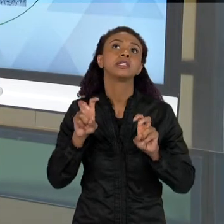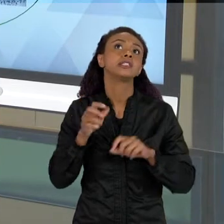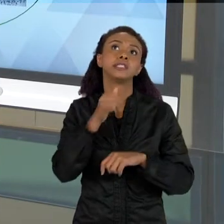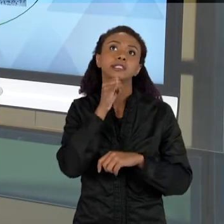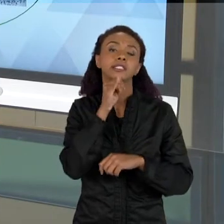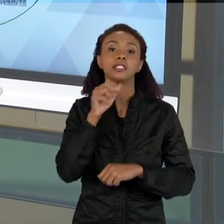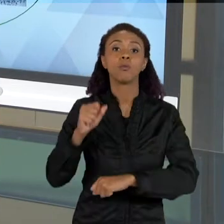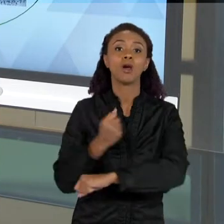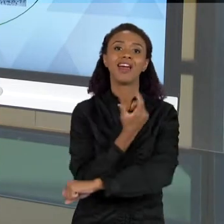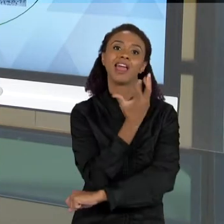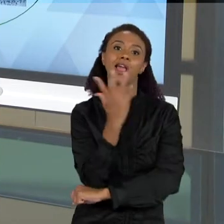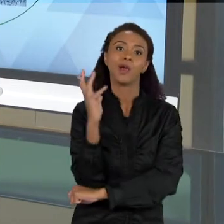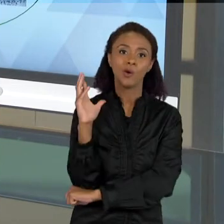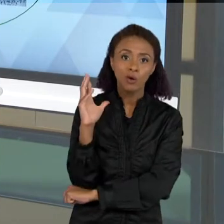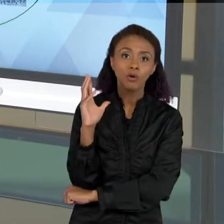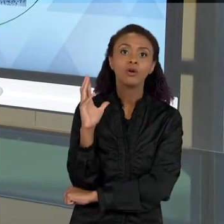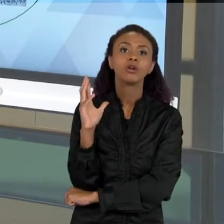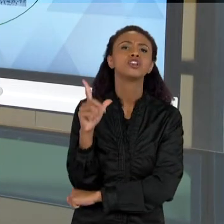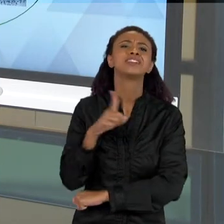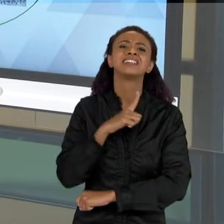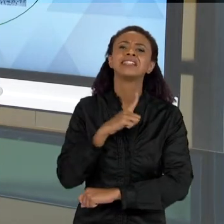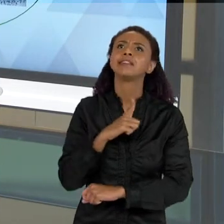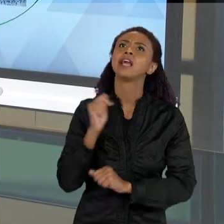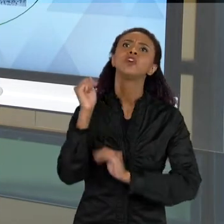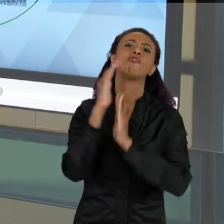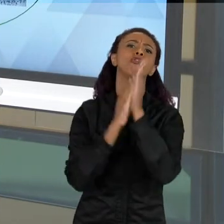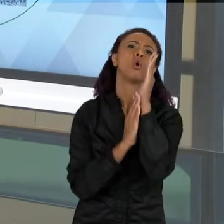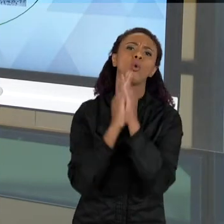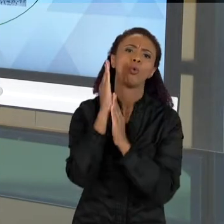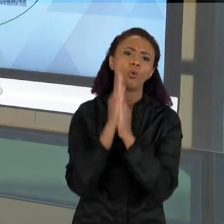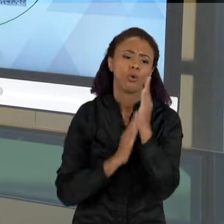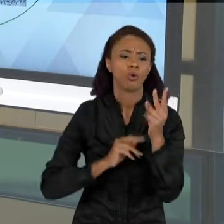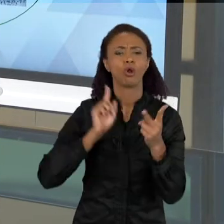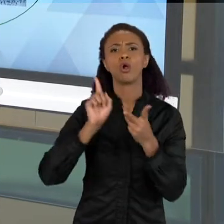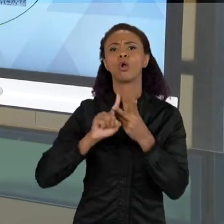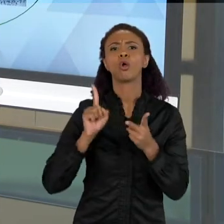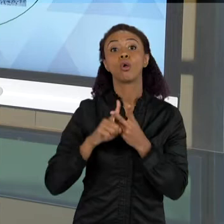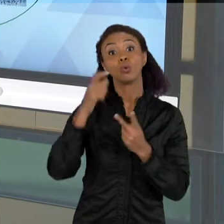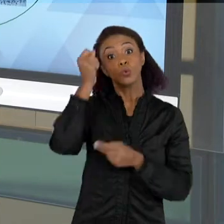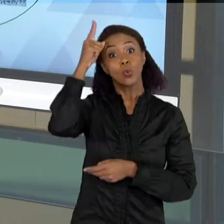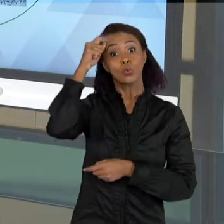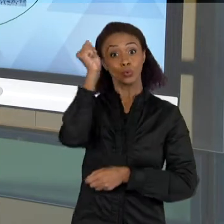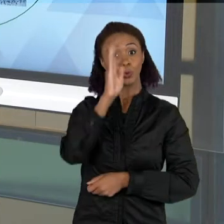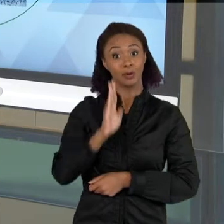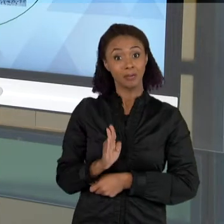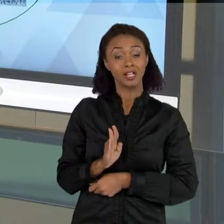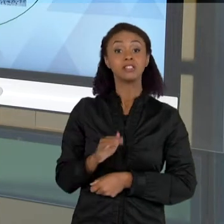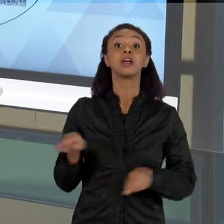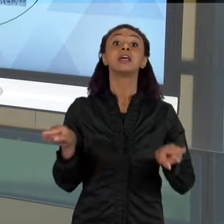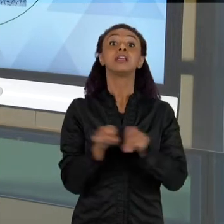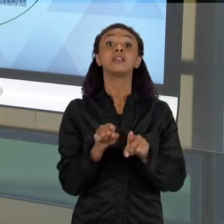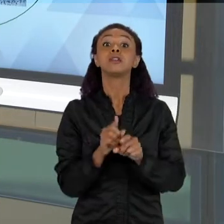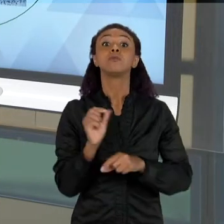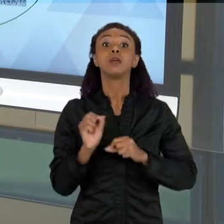LIVROS QUE FALAM SOBRE FOLCLORE, OU QUE VÃO FALAR SOBRE CULTURA BRASILEIRA, QUE AO MESMO TEMPO FALAM DE BIOMAS